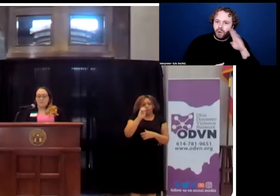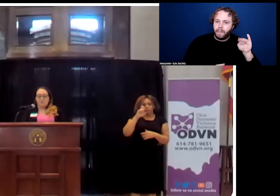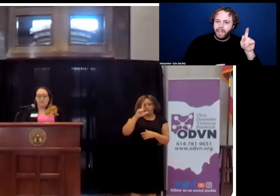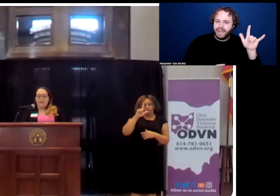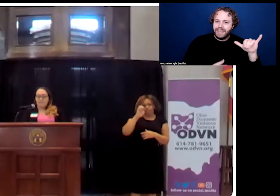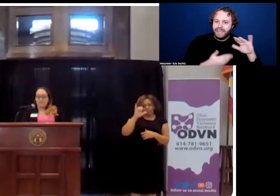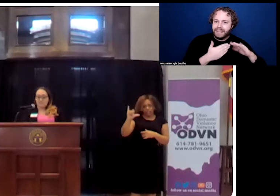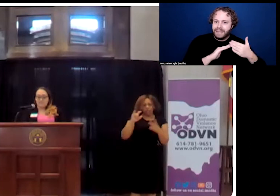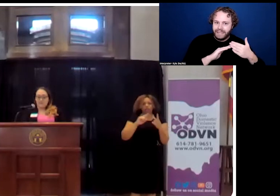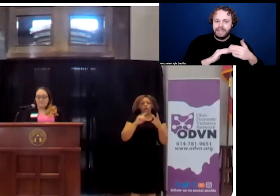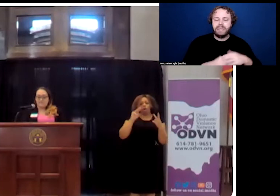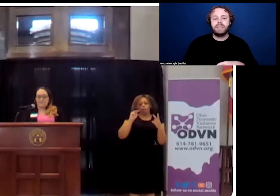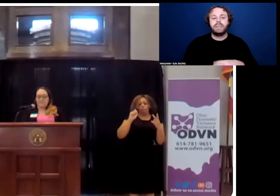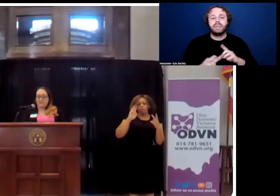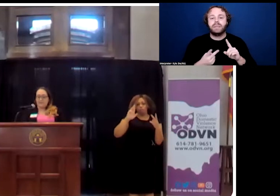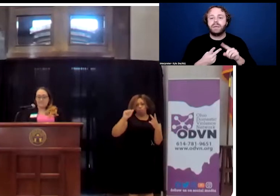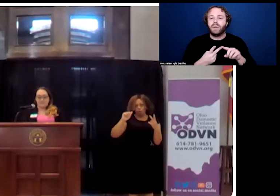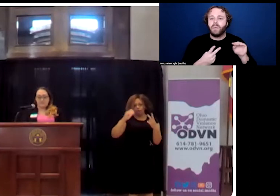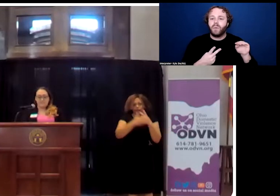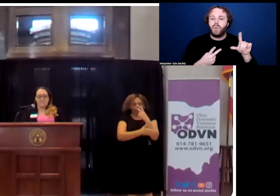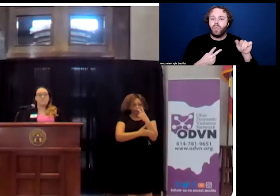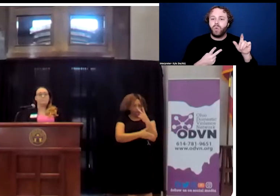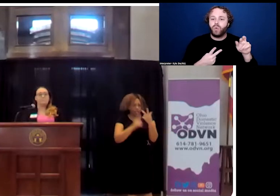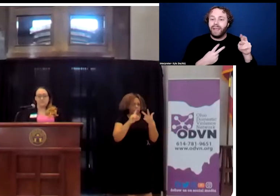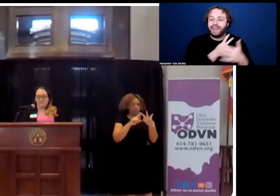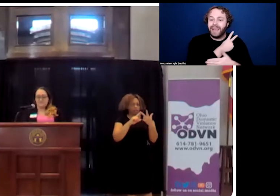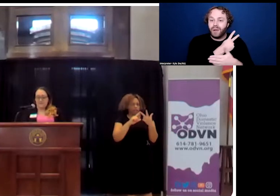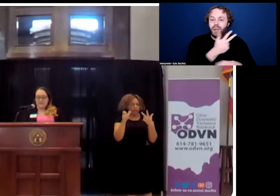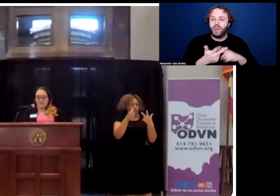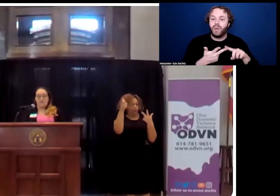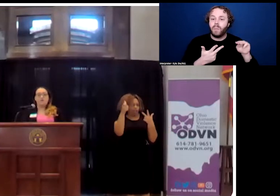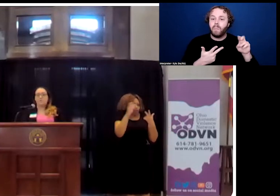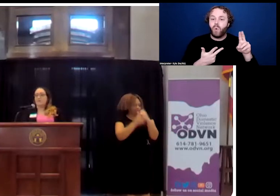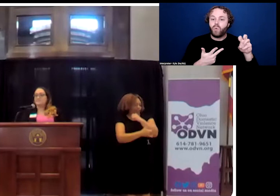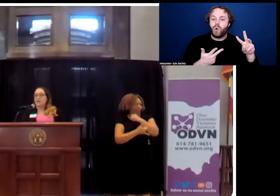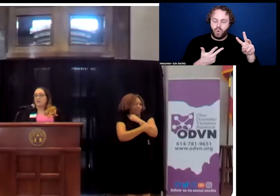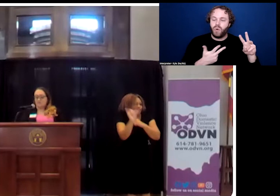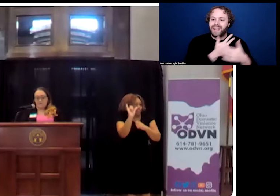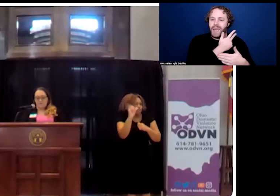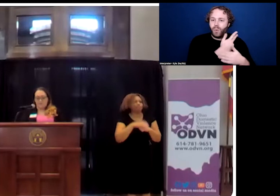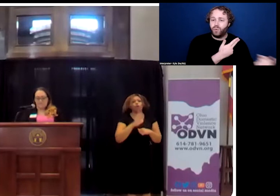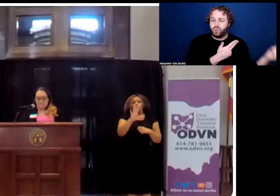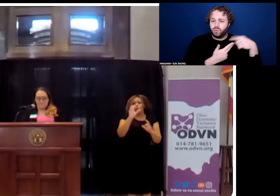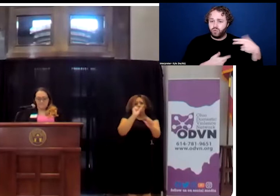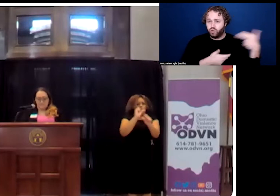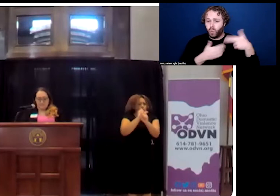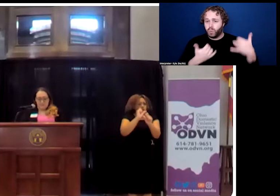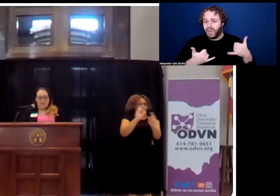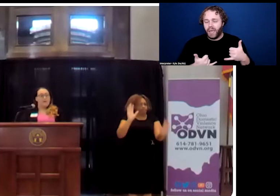Morrow County Sheriff's Office and Lorain County Sheriff's Office, who were able to join us today. Your work has not gone unnoticed.